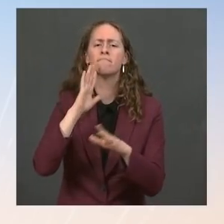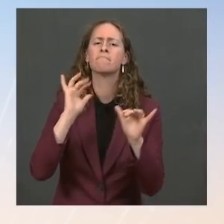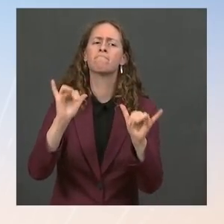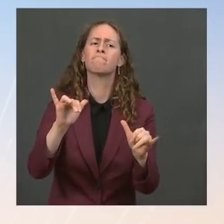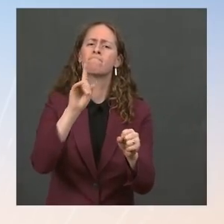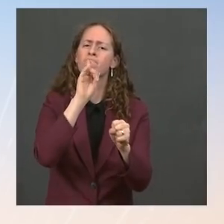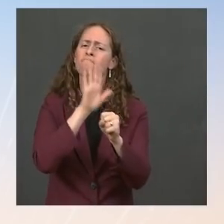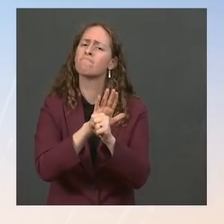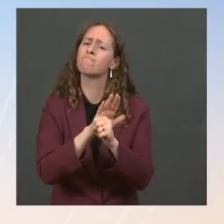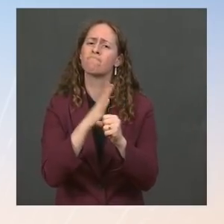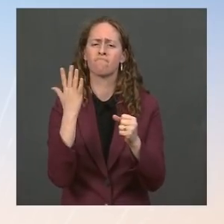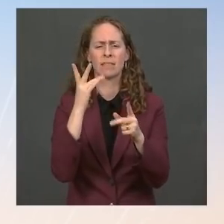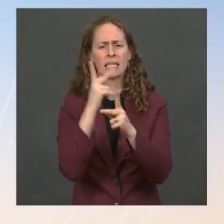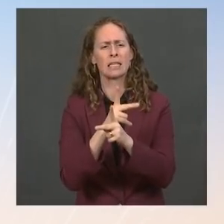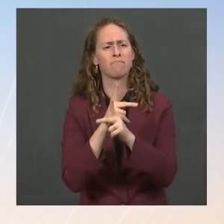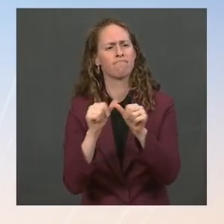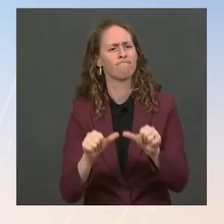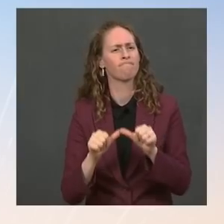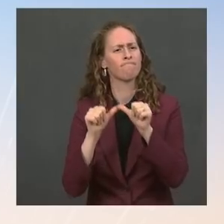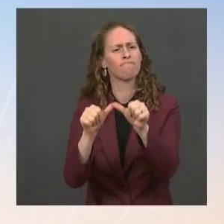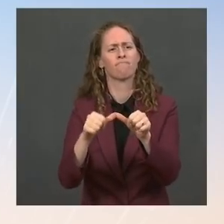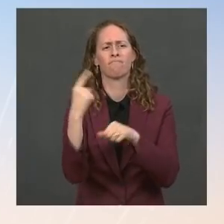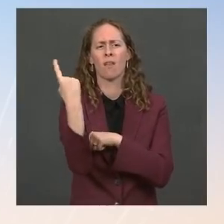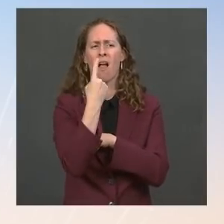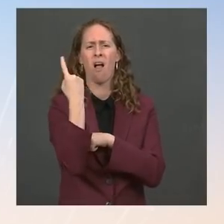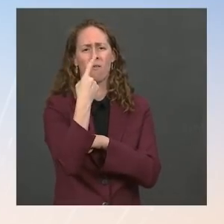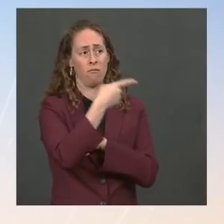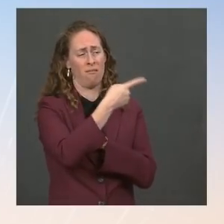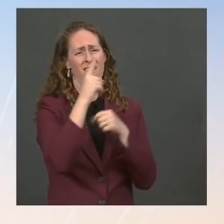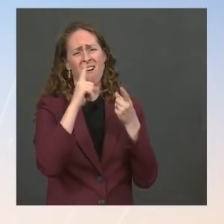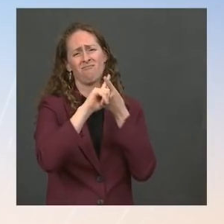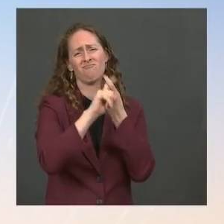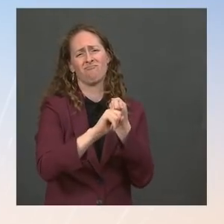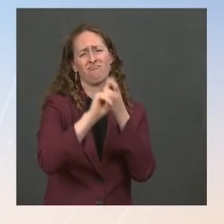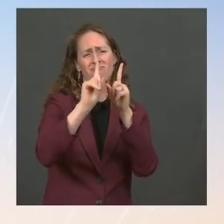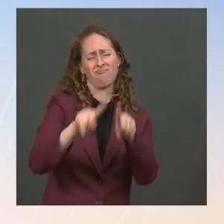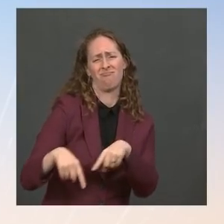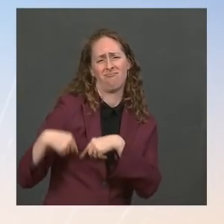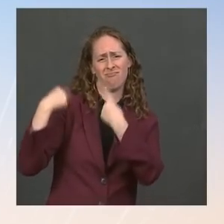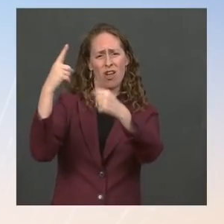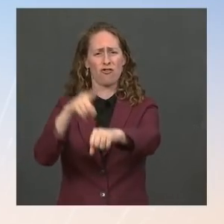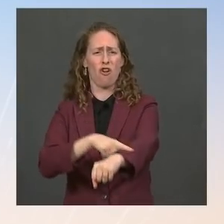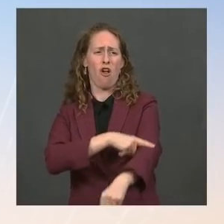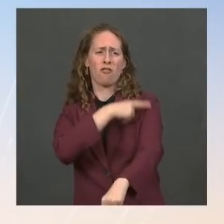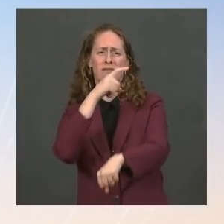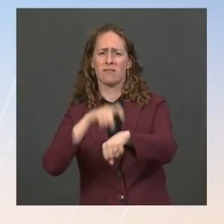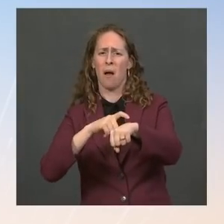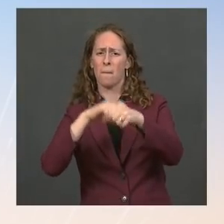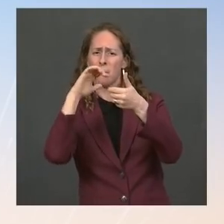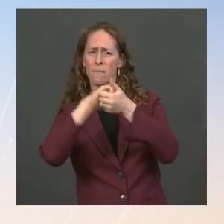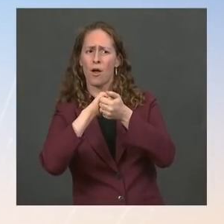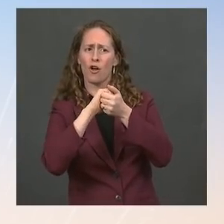to working with one of our oldest and closest partners on a range of challenges that the global community is facing.